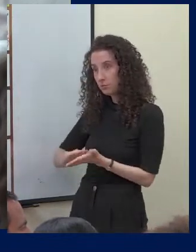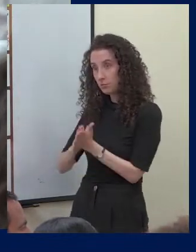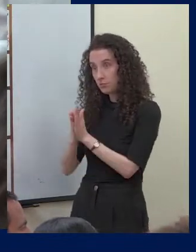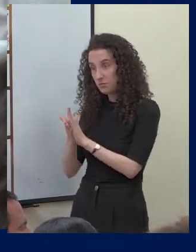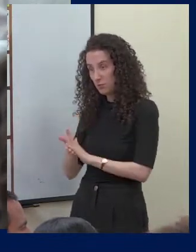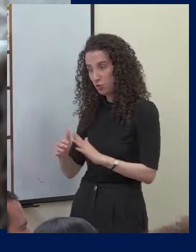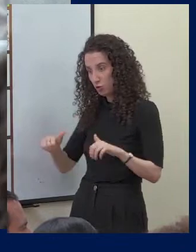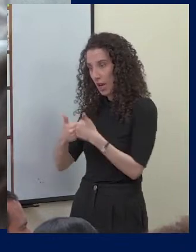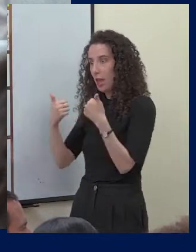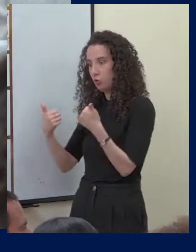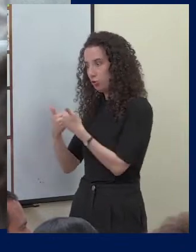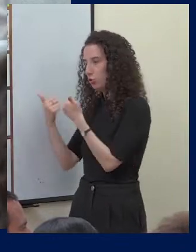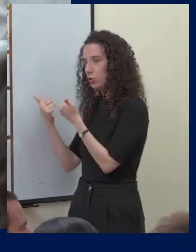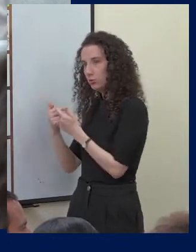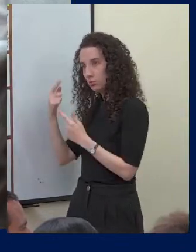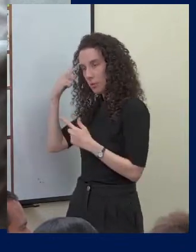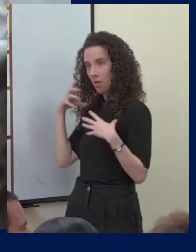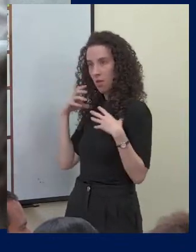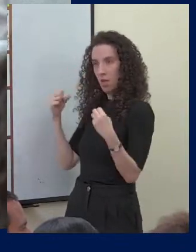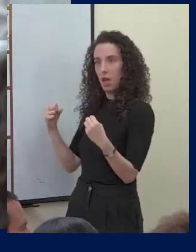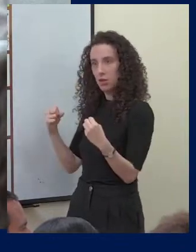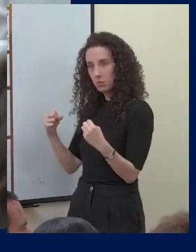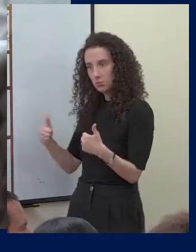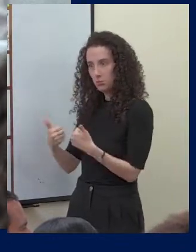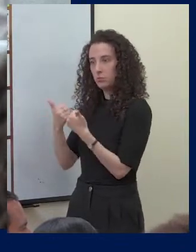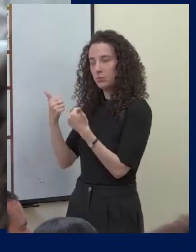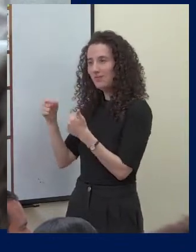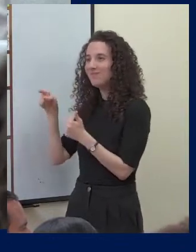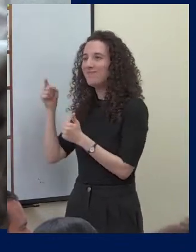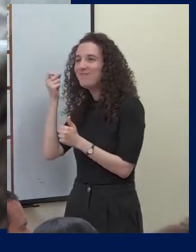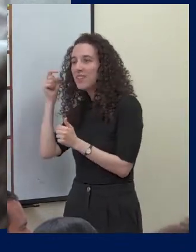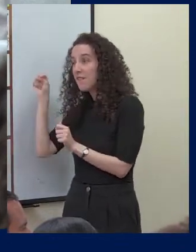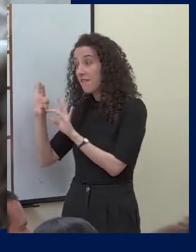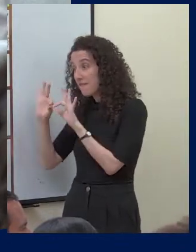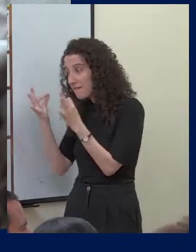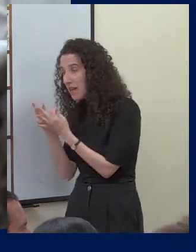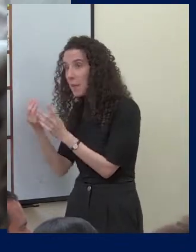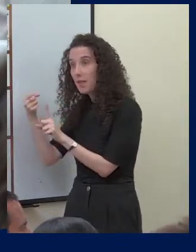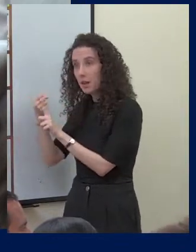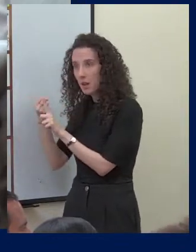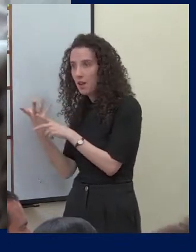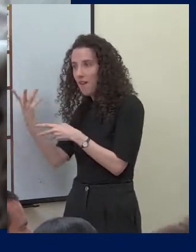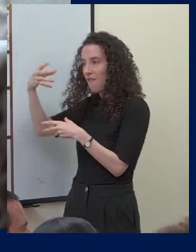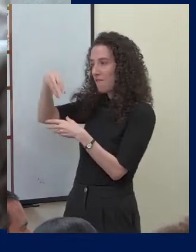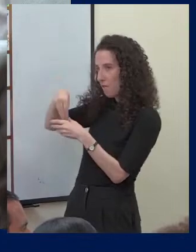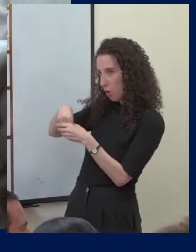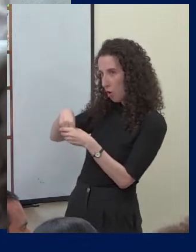family must be involved in the treatment in the equation.